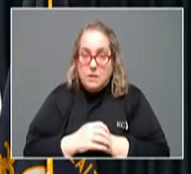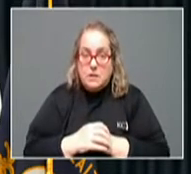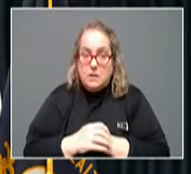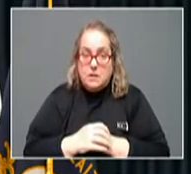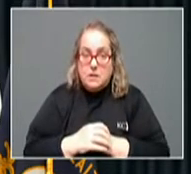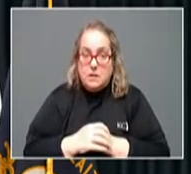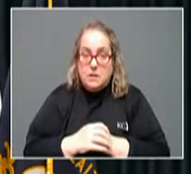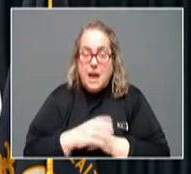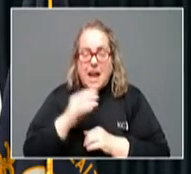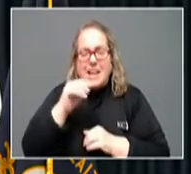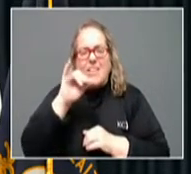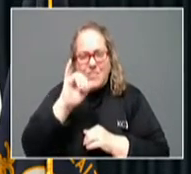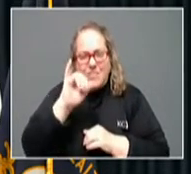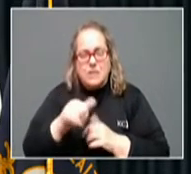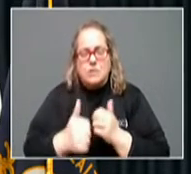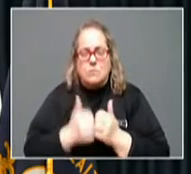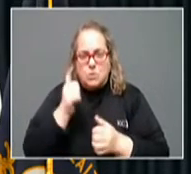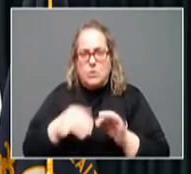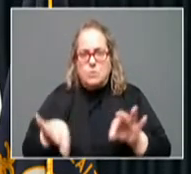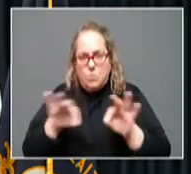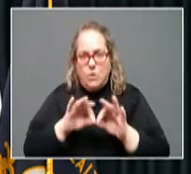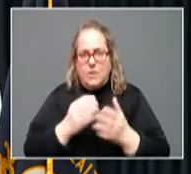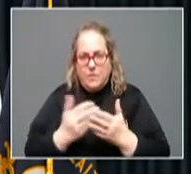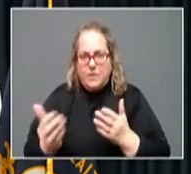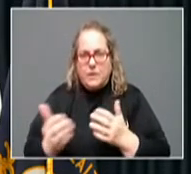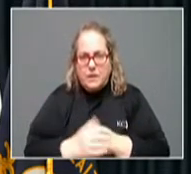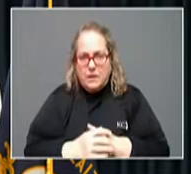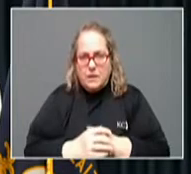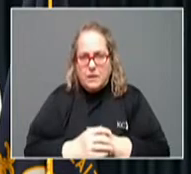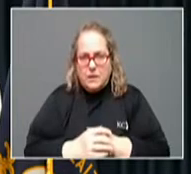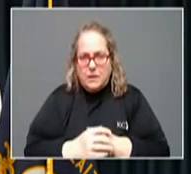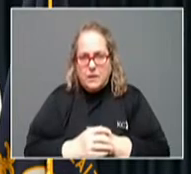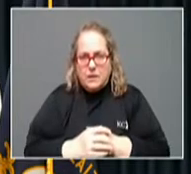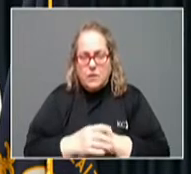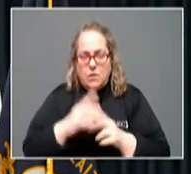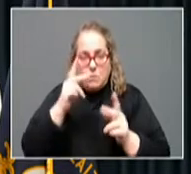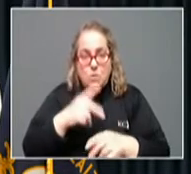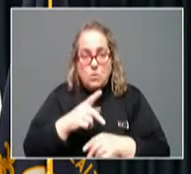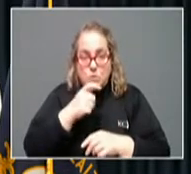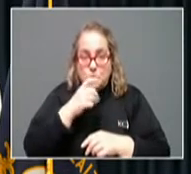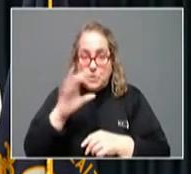that's the most important thing. Um The person who has done it needs to be